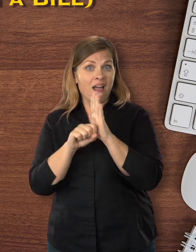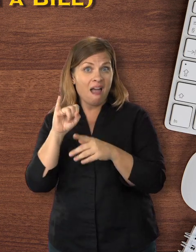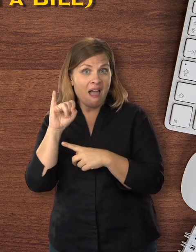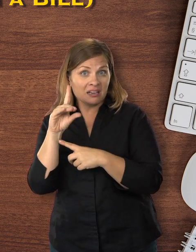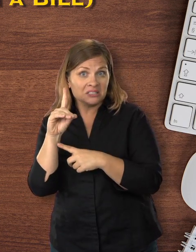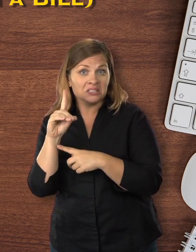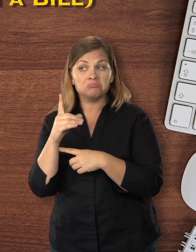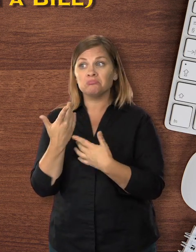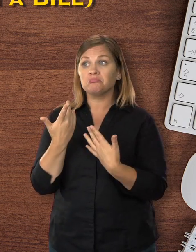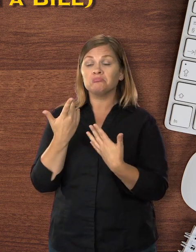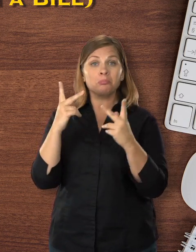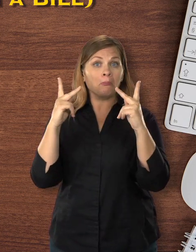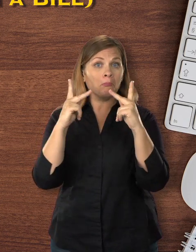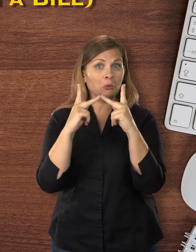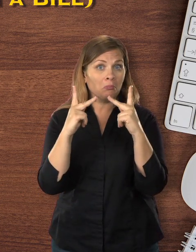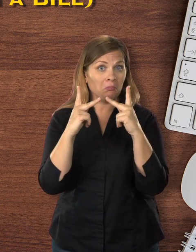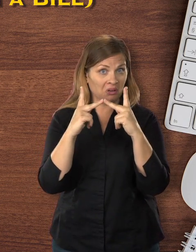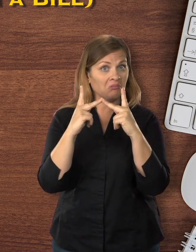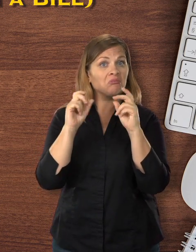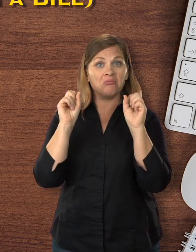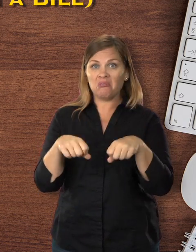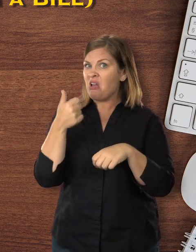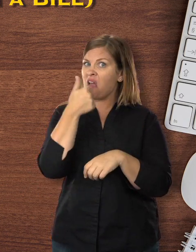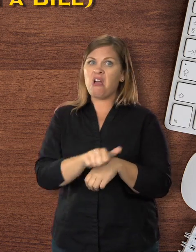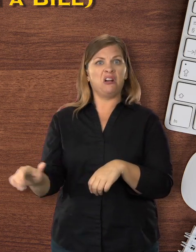For photo IDs, you can choose from: